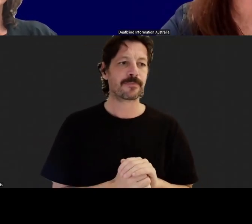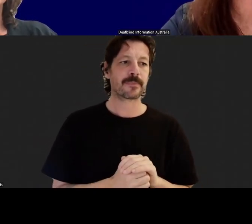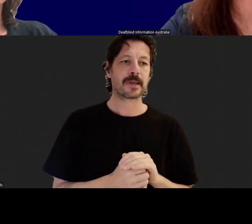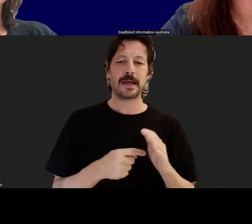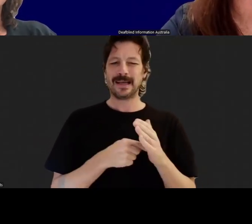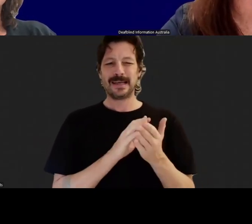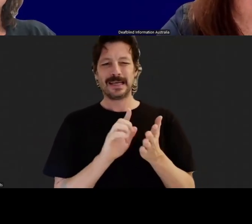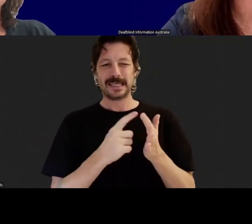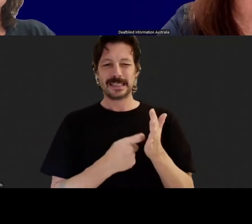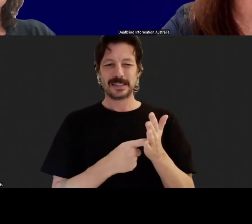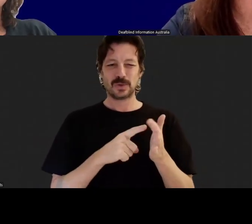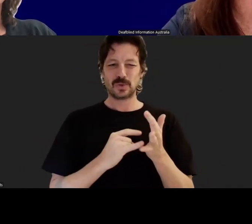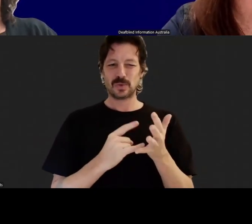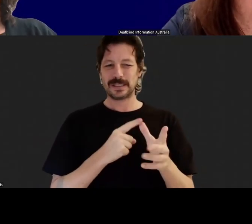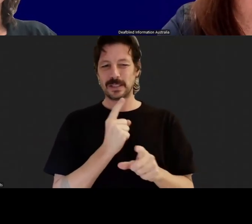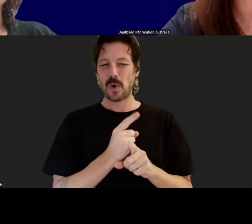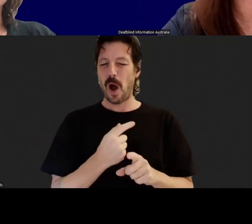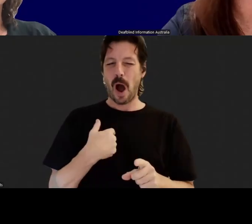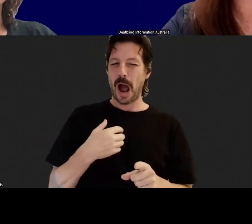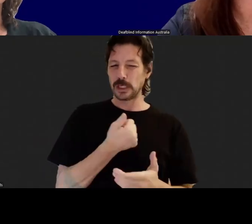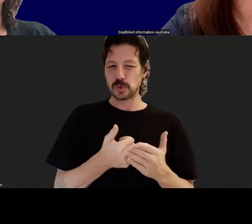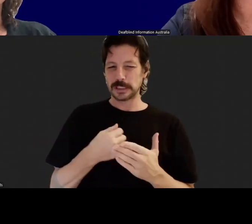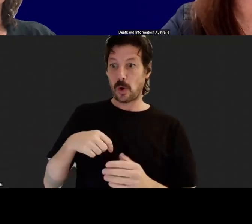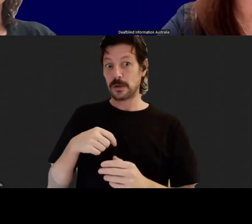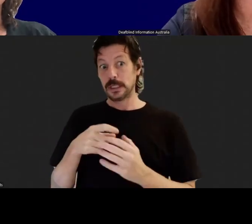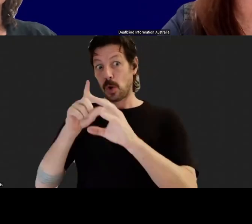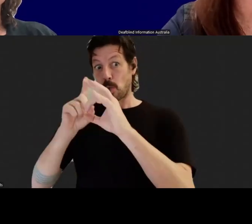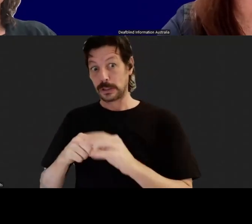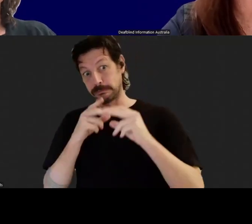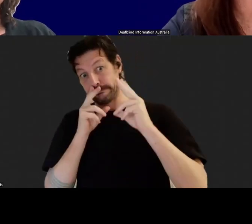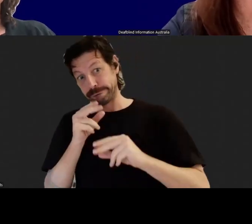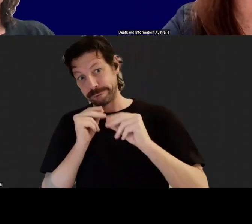word them with my clients. They're not actually an assessment tool that I go and do questionnaire